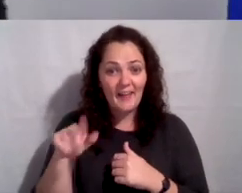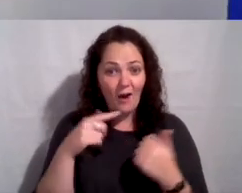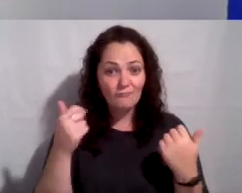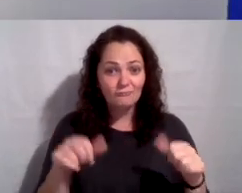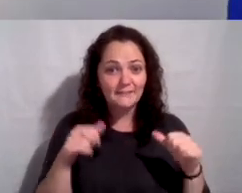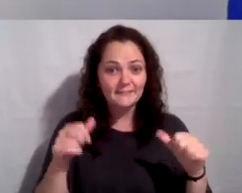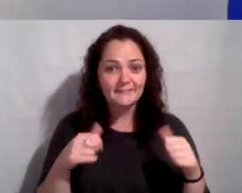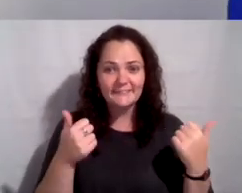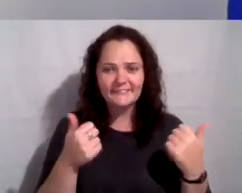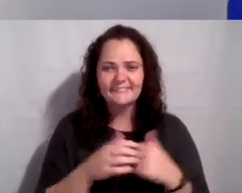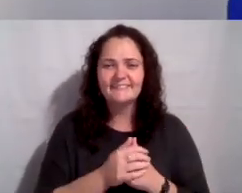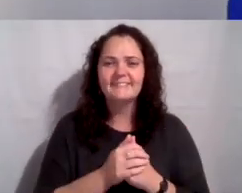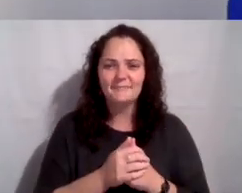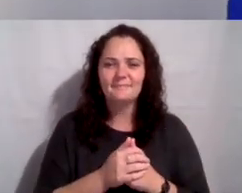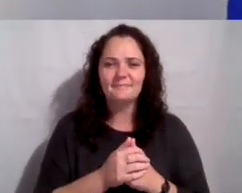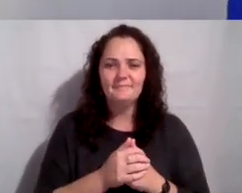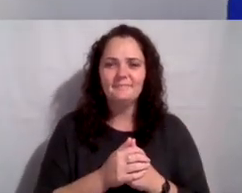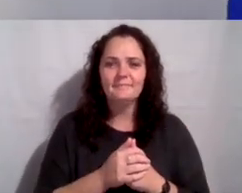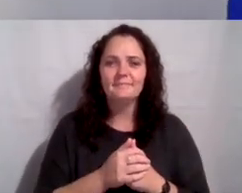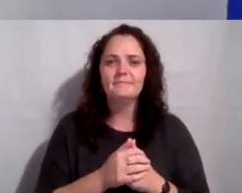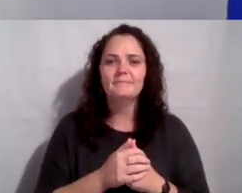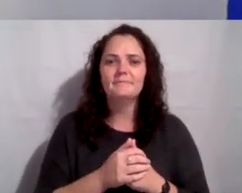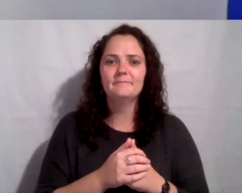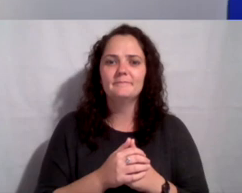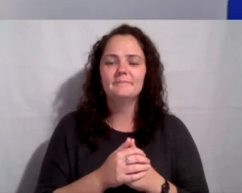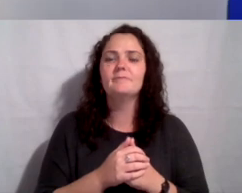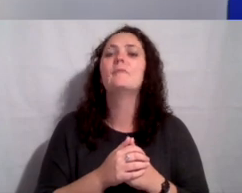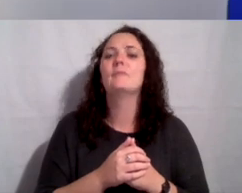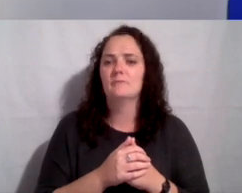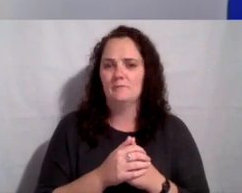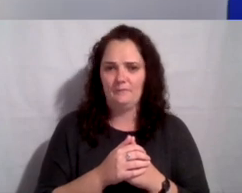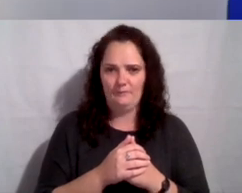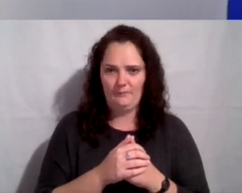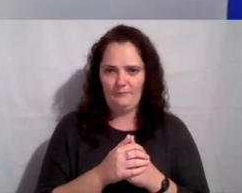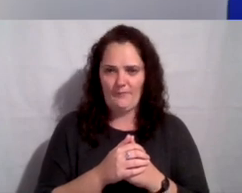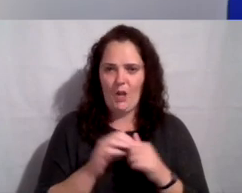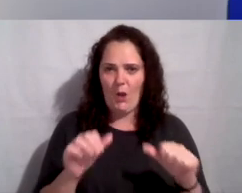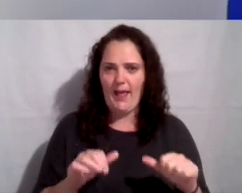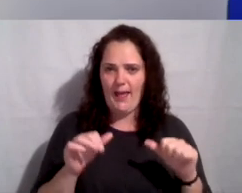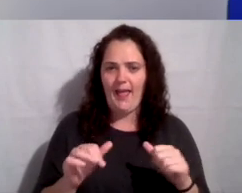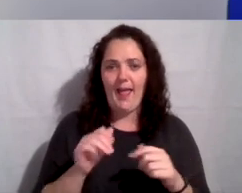did you guys do with that one? Alright good good good good, okay we're going to move on to our next drawing. I know I’m going to keep these –